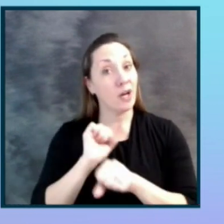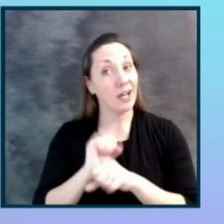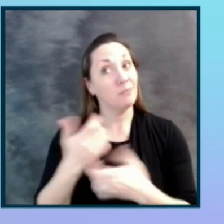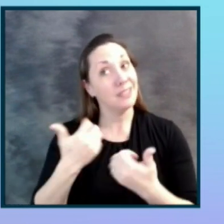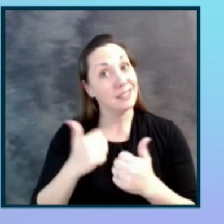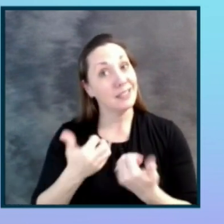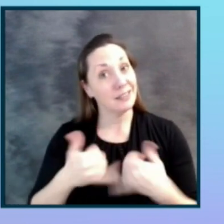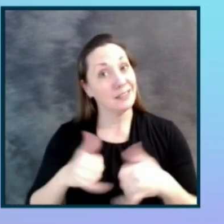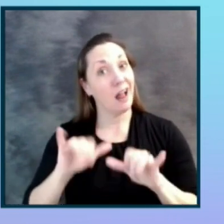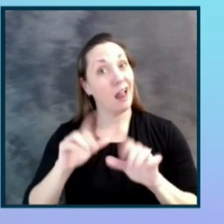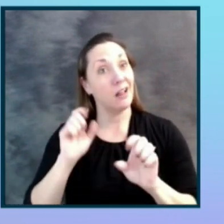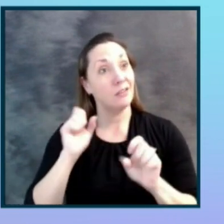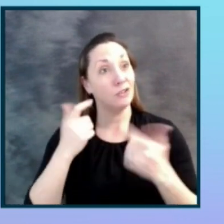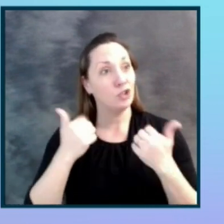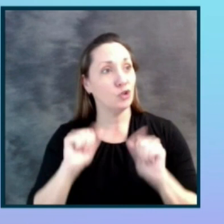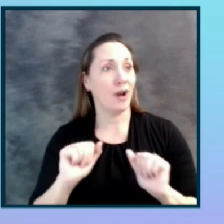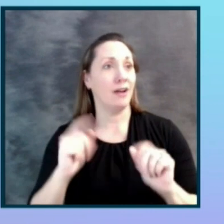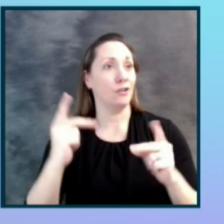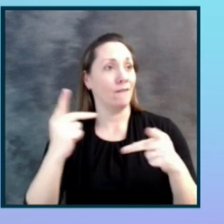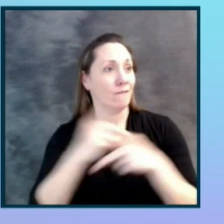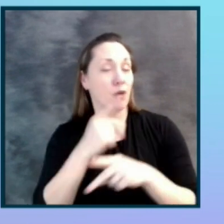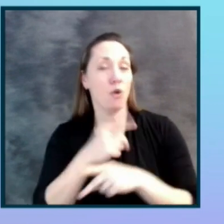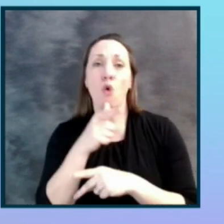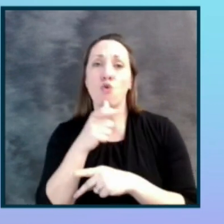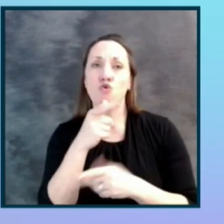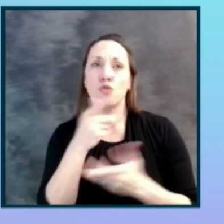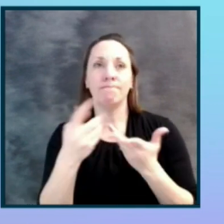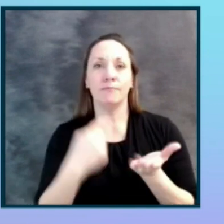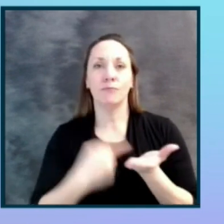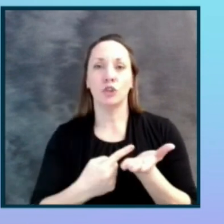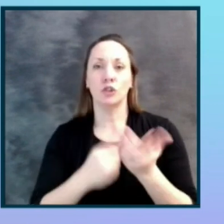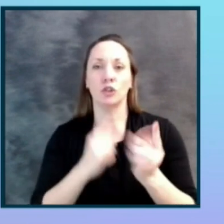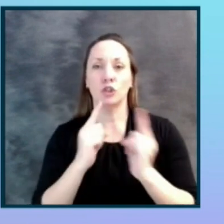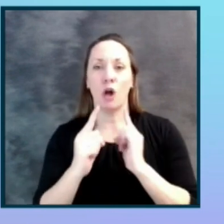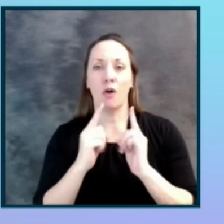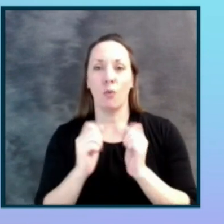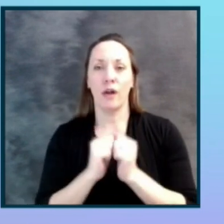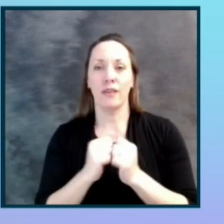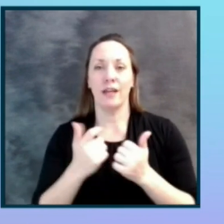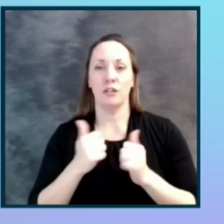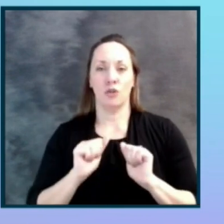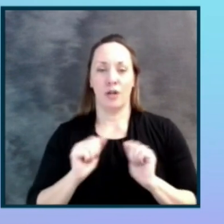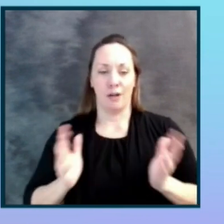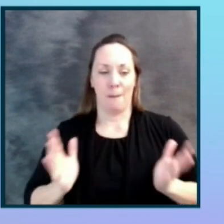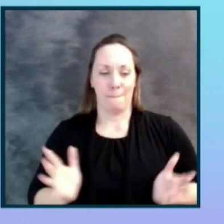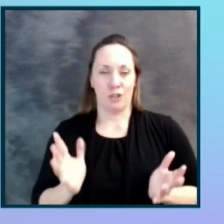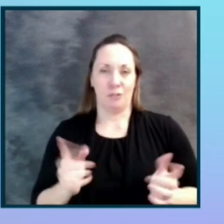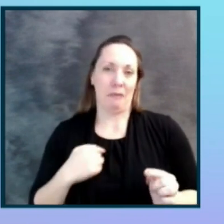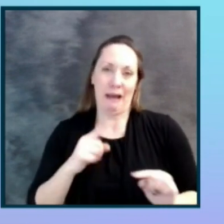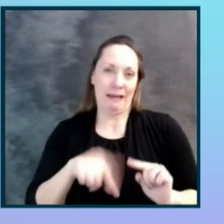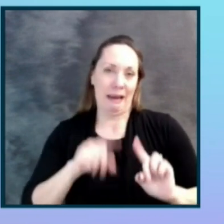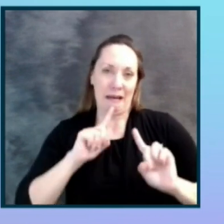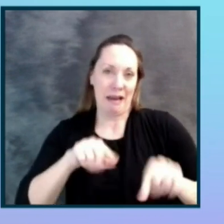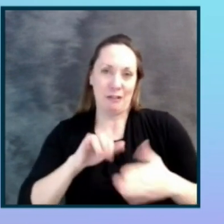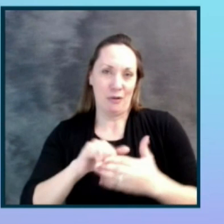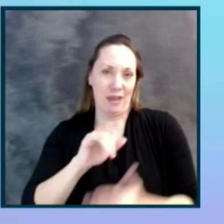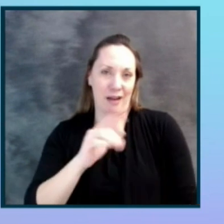to figure out who to talk to and trying to push this, but I'm sorry, I can't answer that question intelligently.